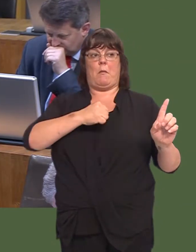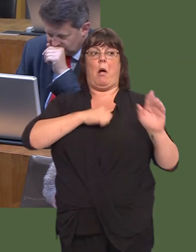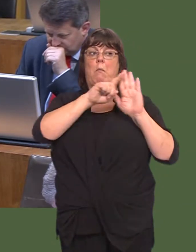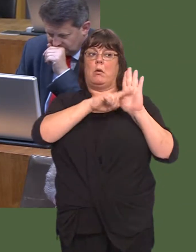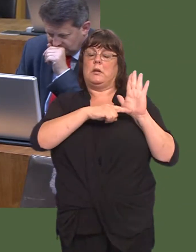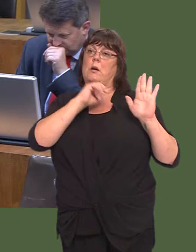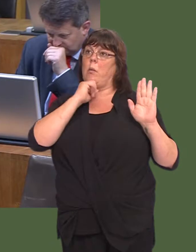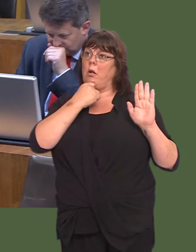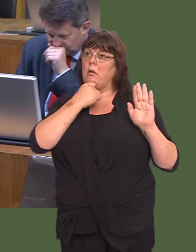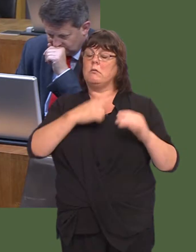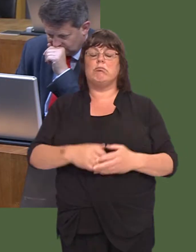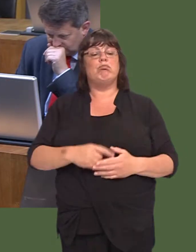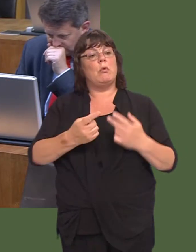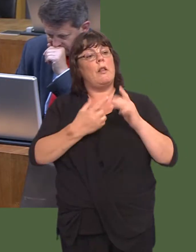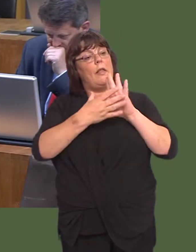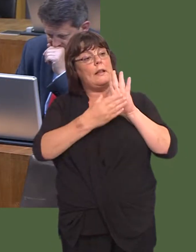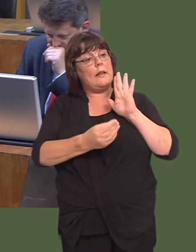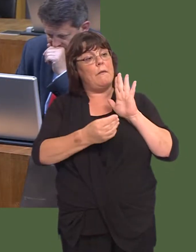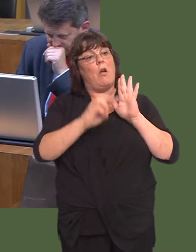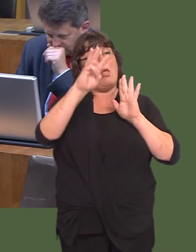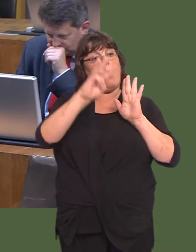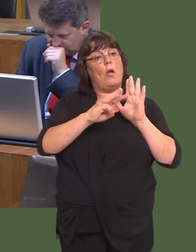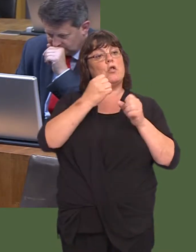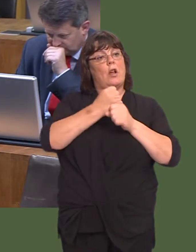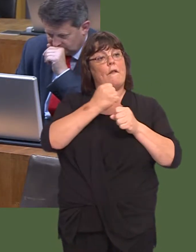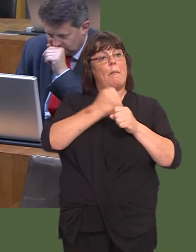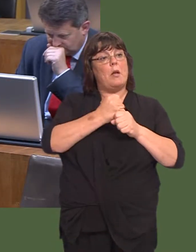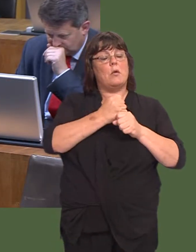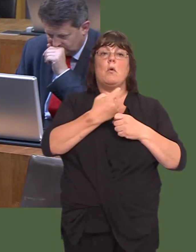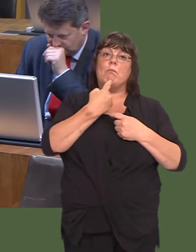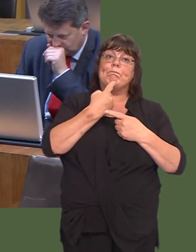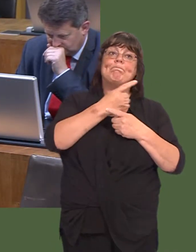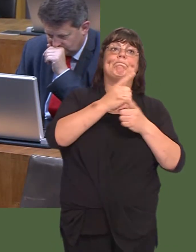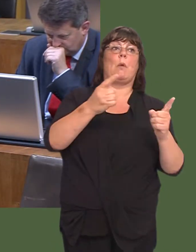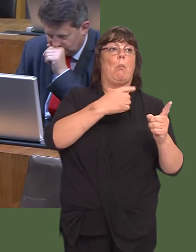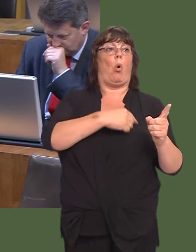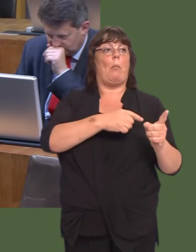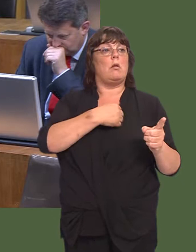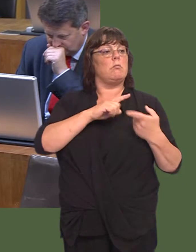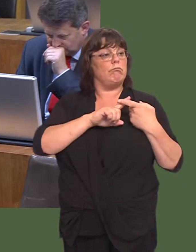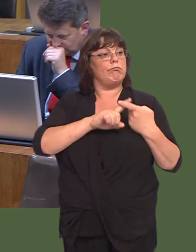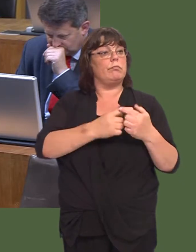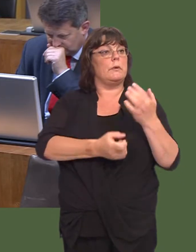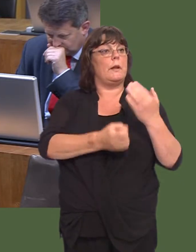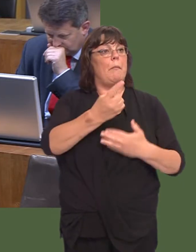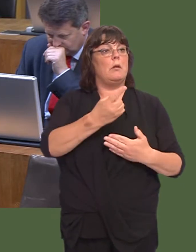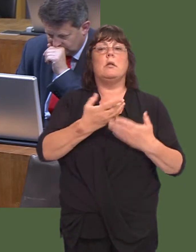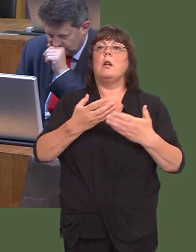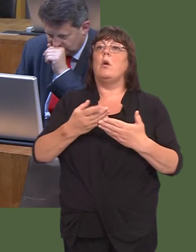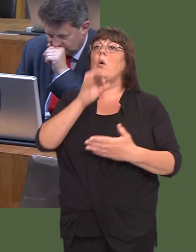this policy, and itís another example of a Welsh Government keeping its promises, as we have done for the past six years. David Rees: 4.